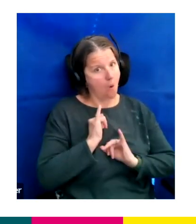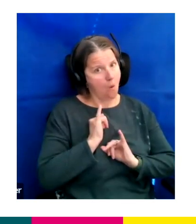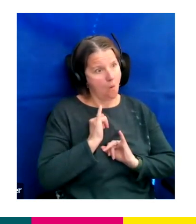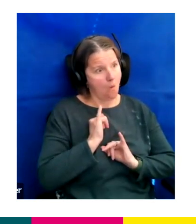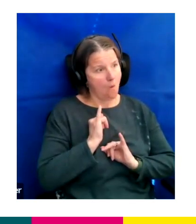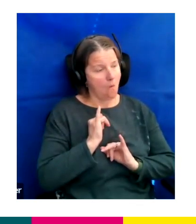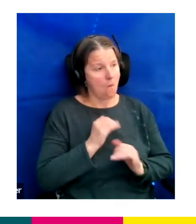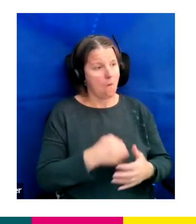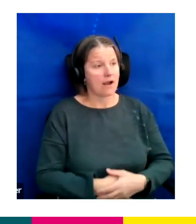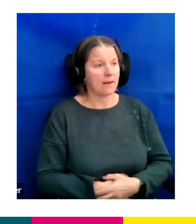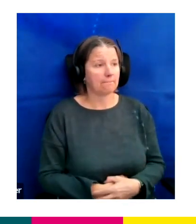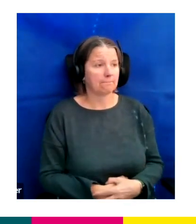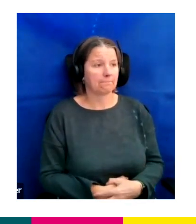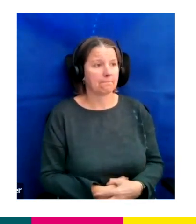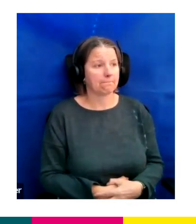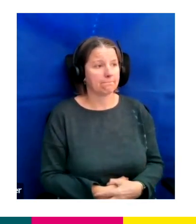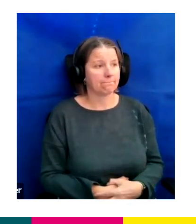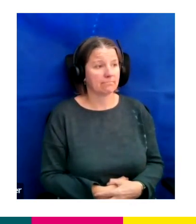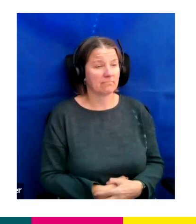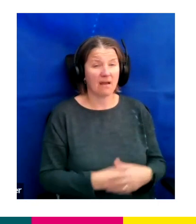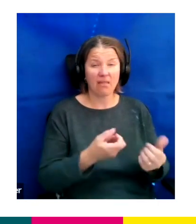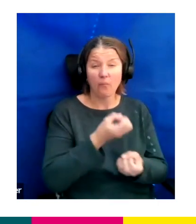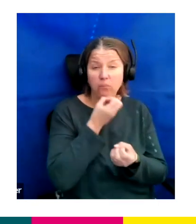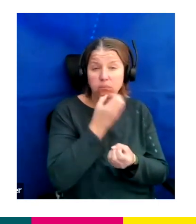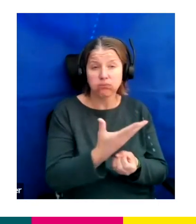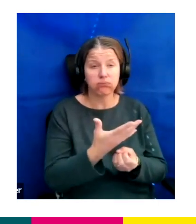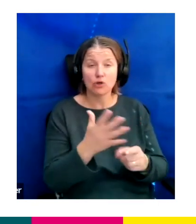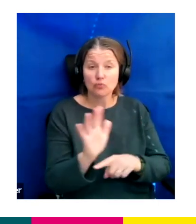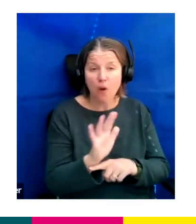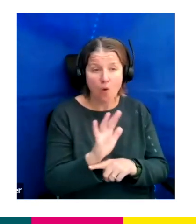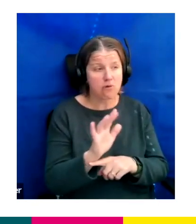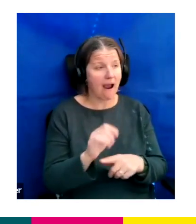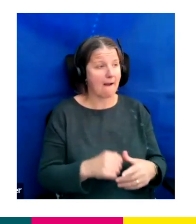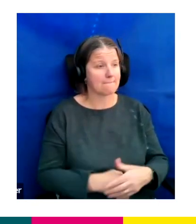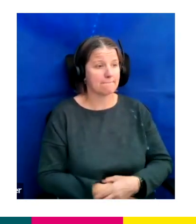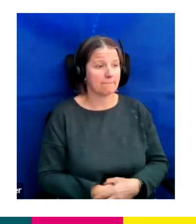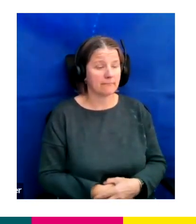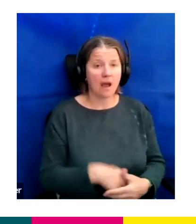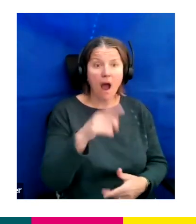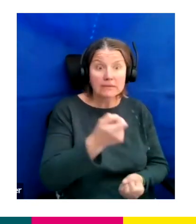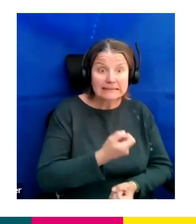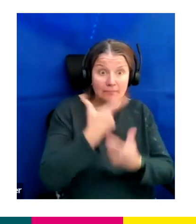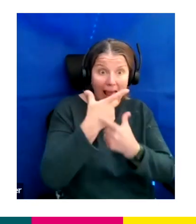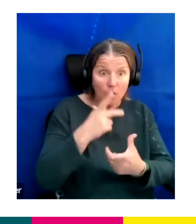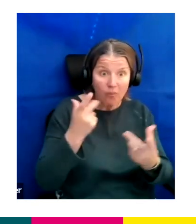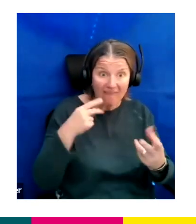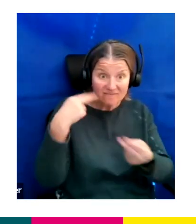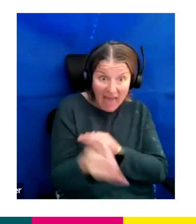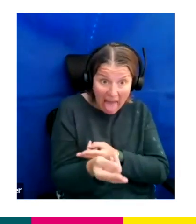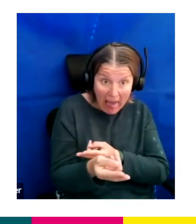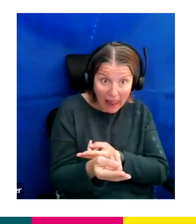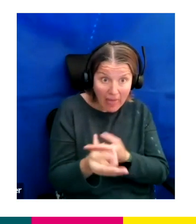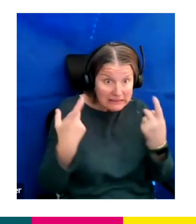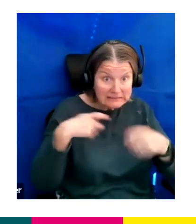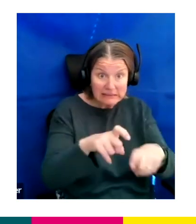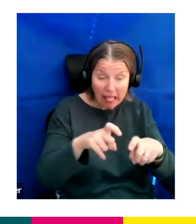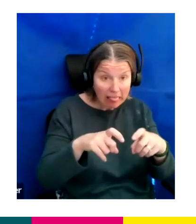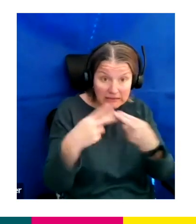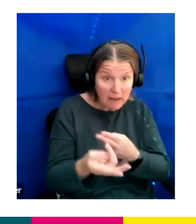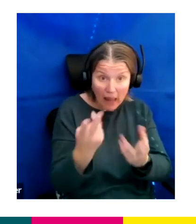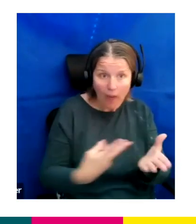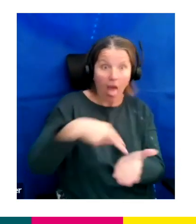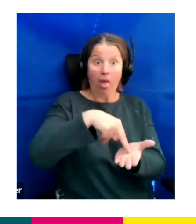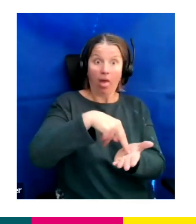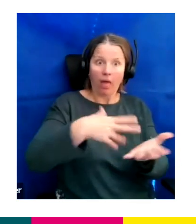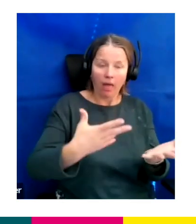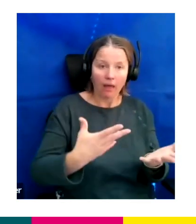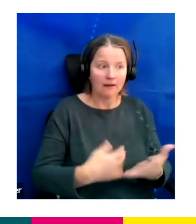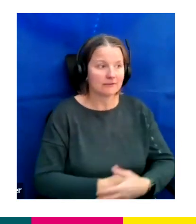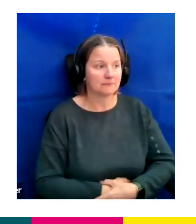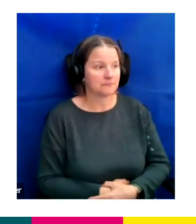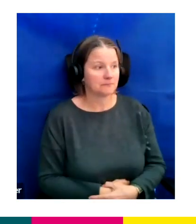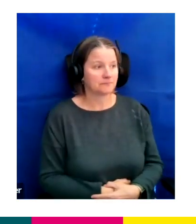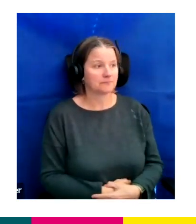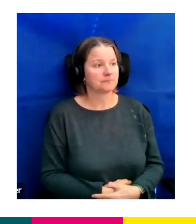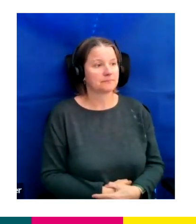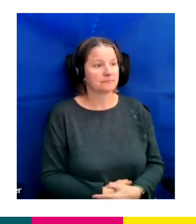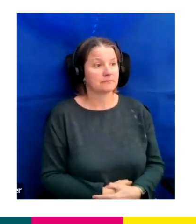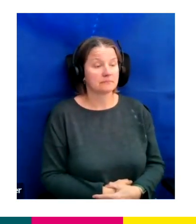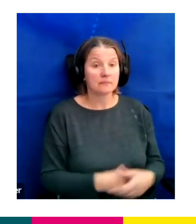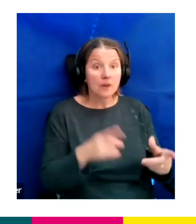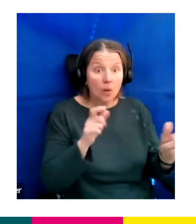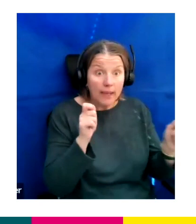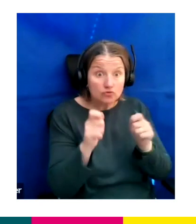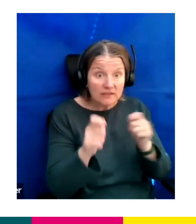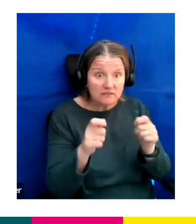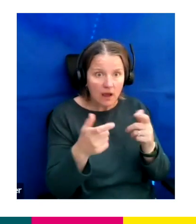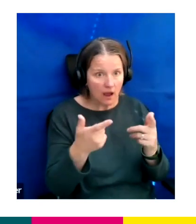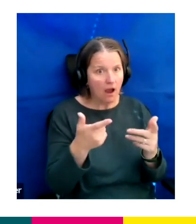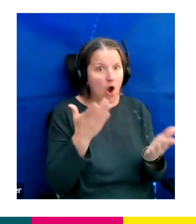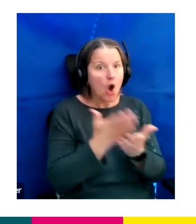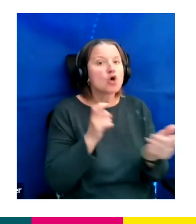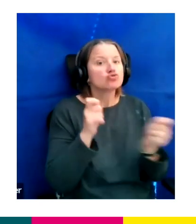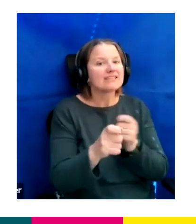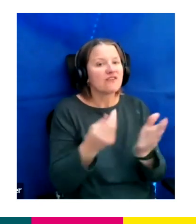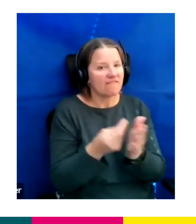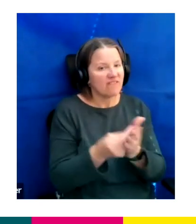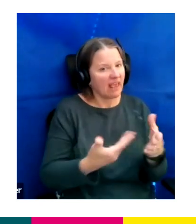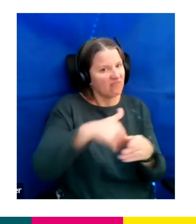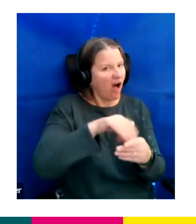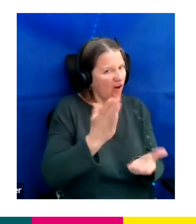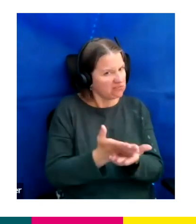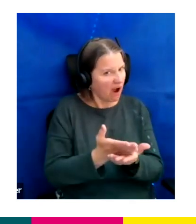“There'd be a transfer fee involved or?”